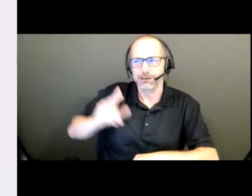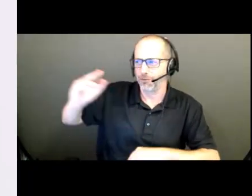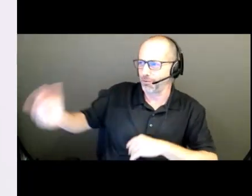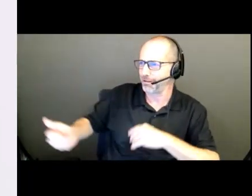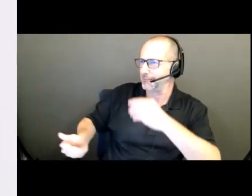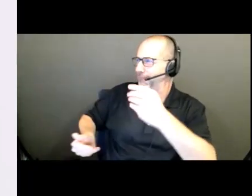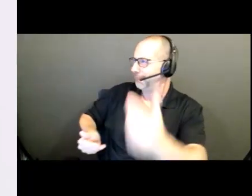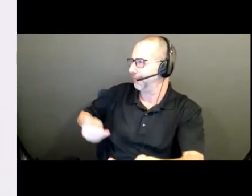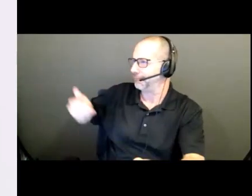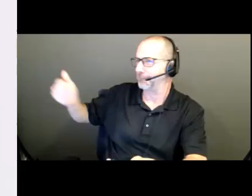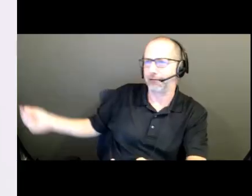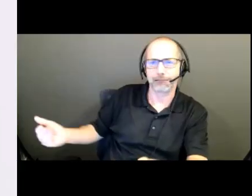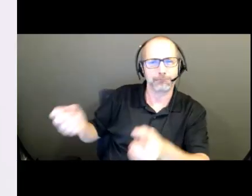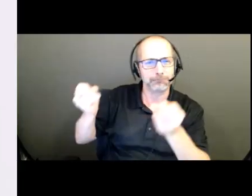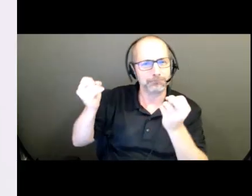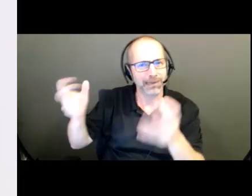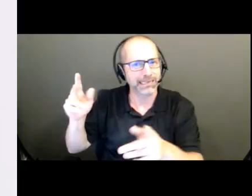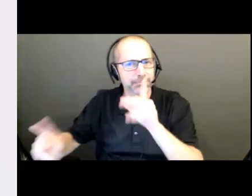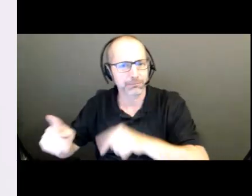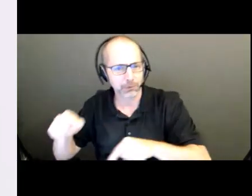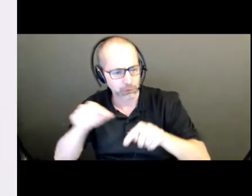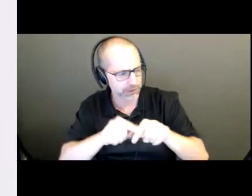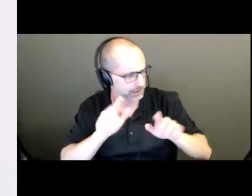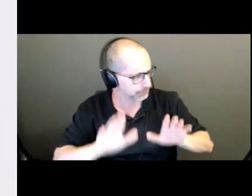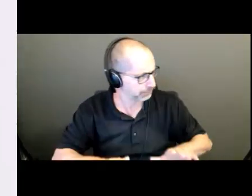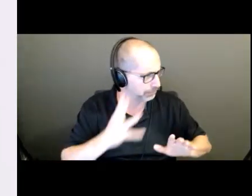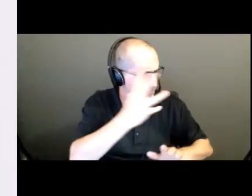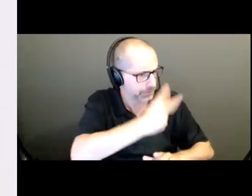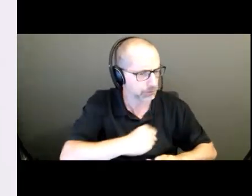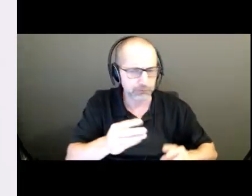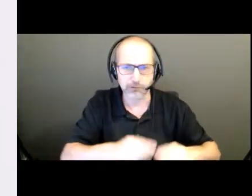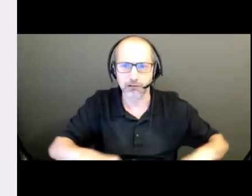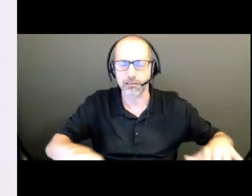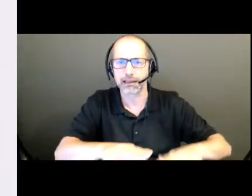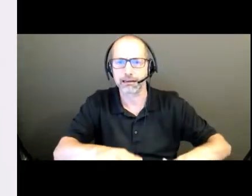and uphold and uplift the voice and values of our Host Nation.